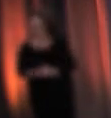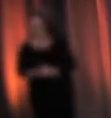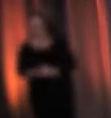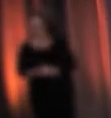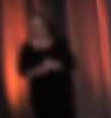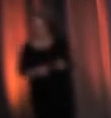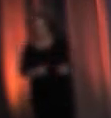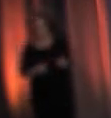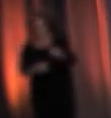Thank you.